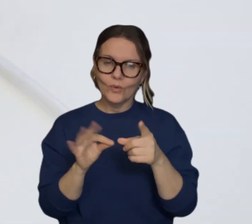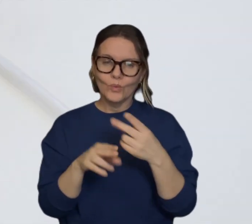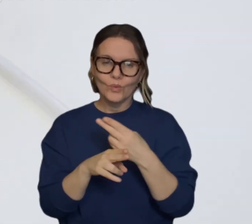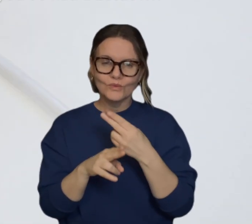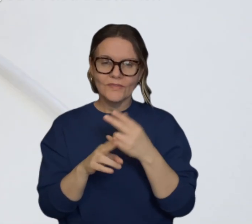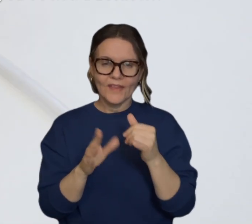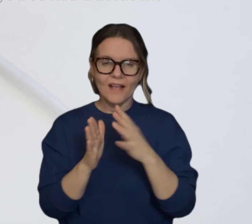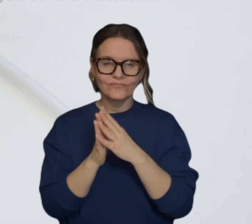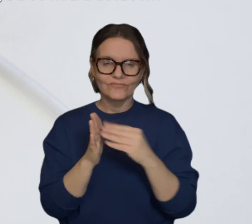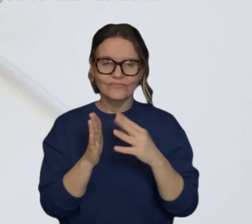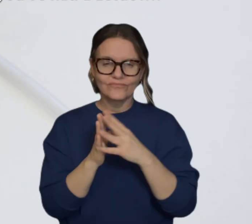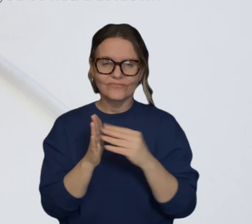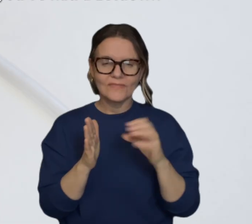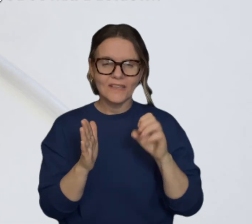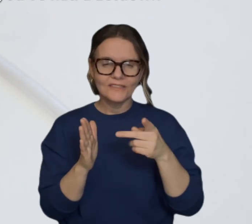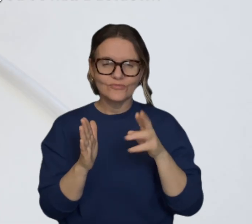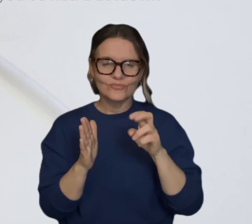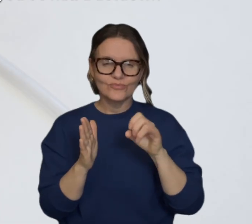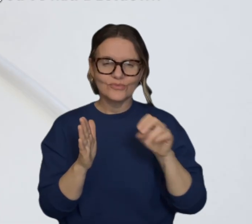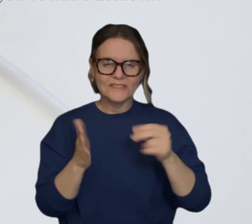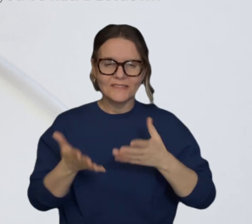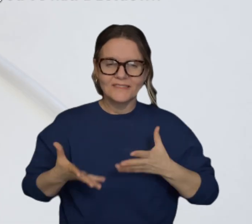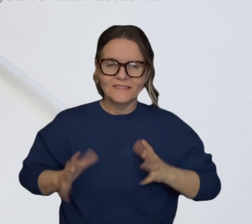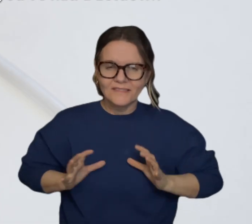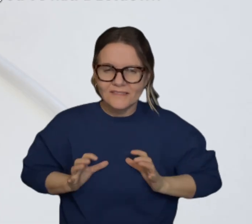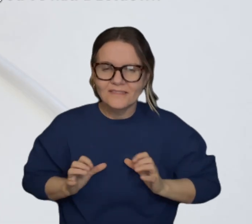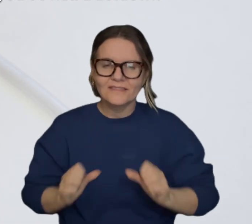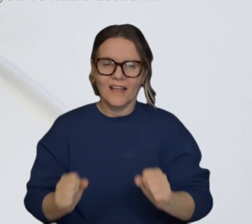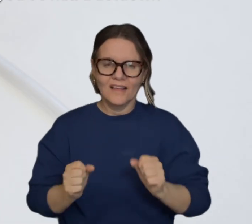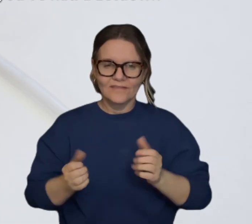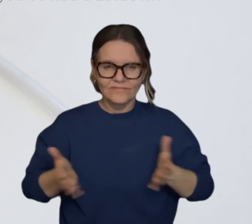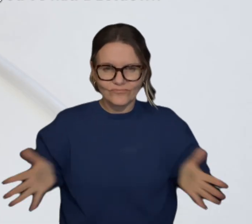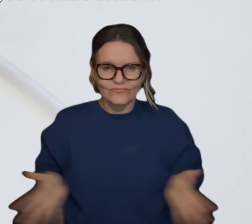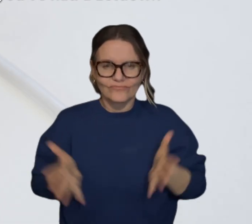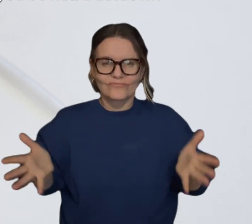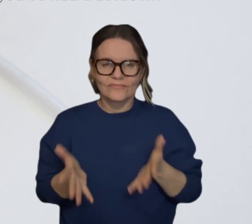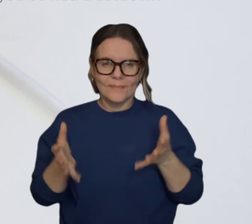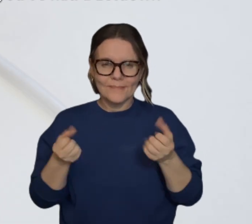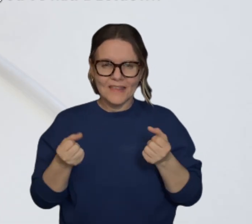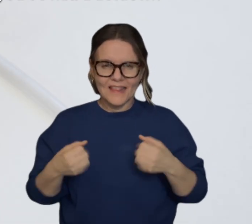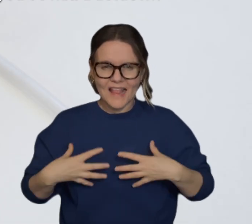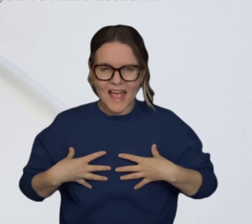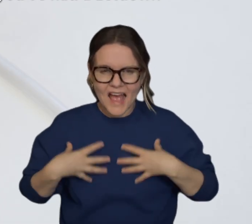as a reminder you do want to only use expression mode after you've had a let down so whether